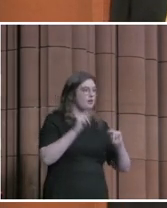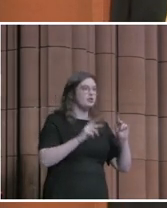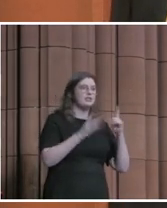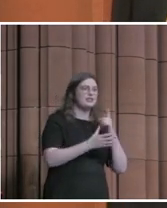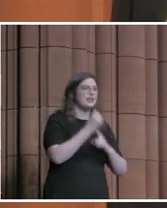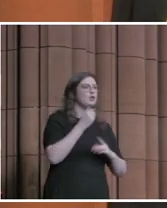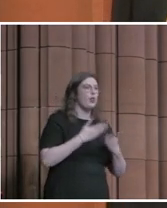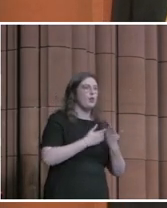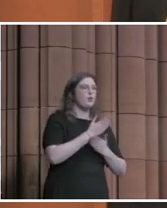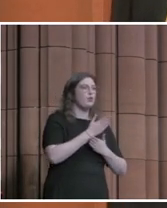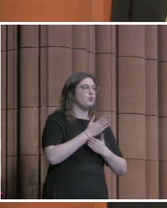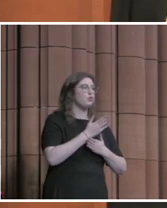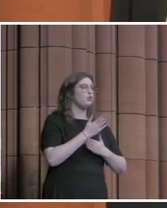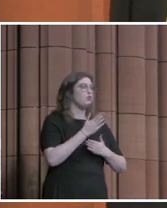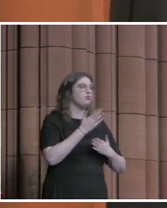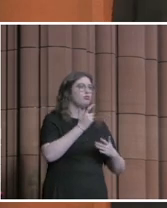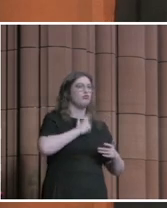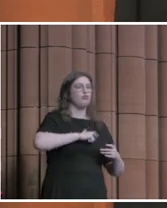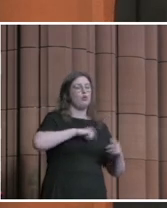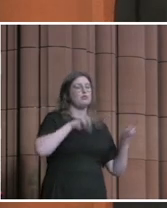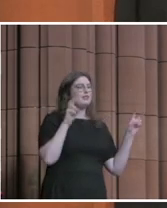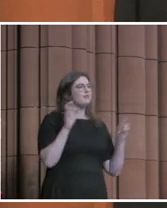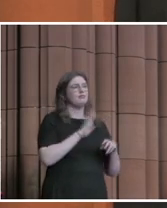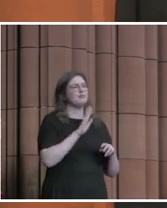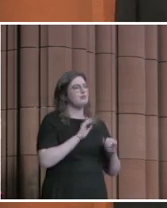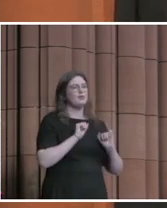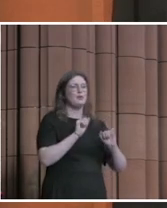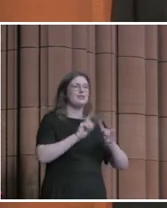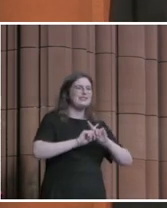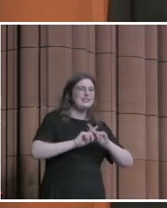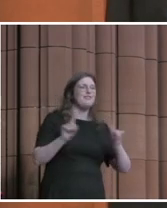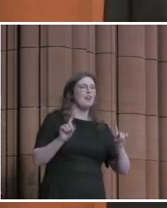but the differences that you make. You're the vanguard of a new era.